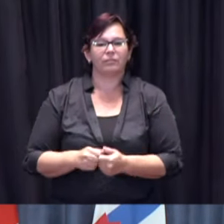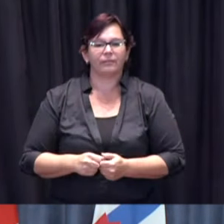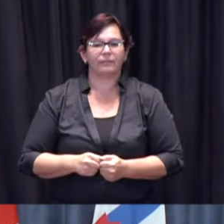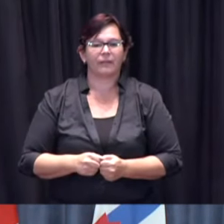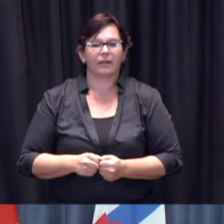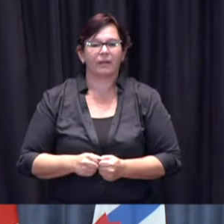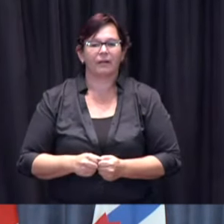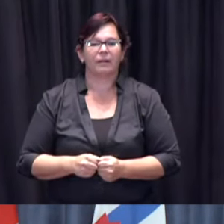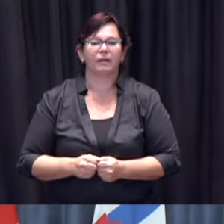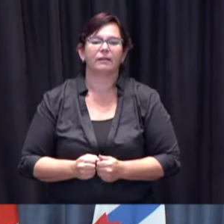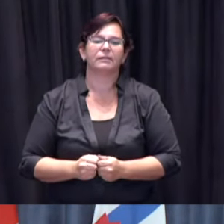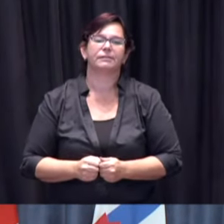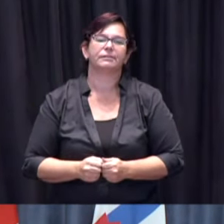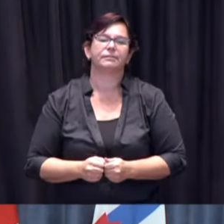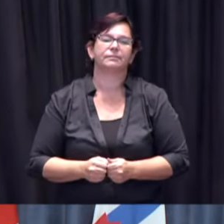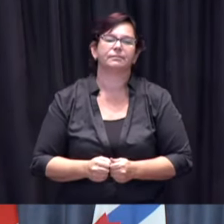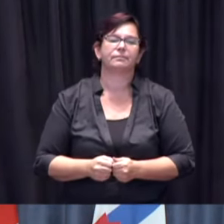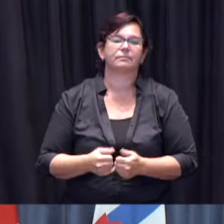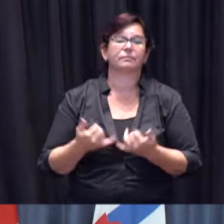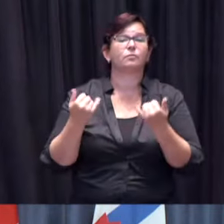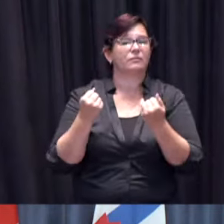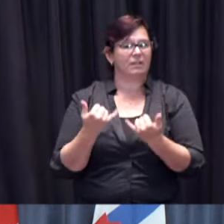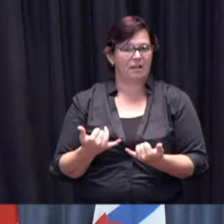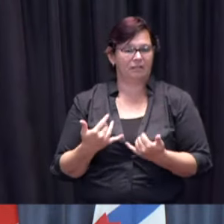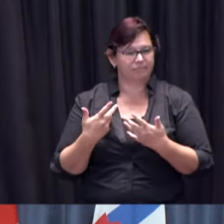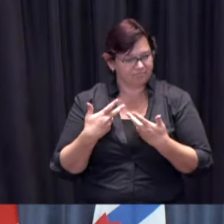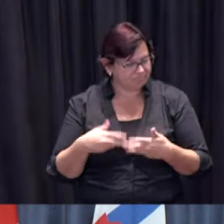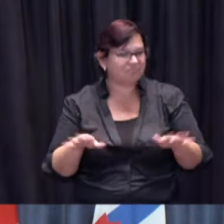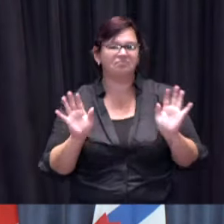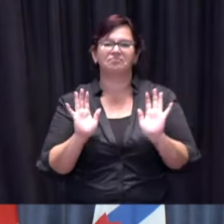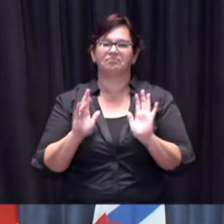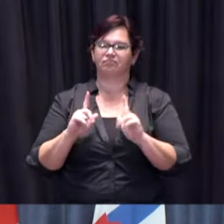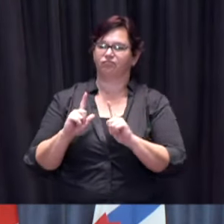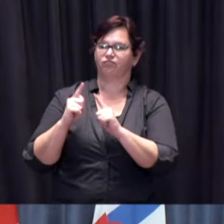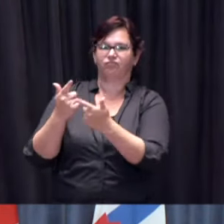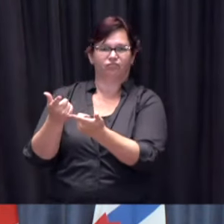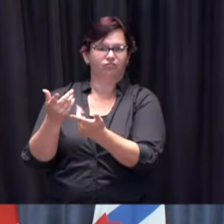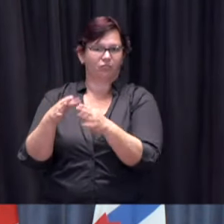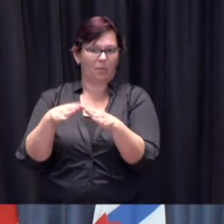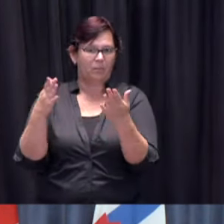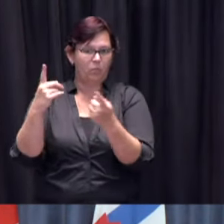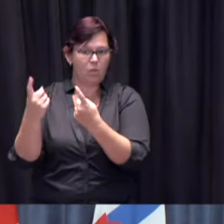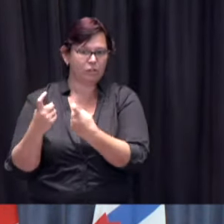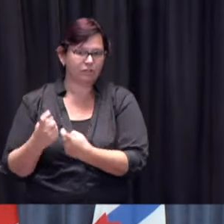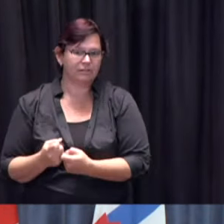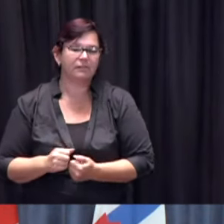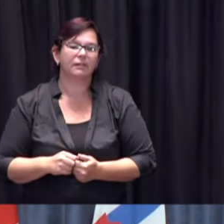and we can open it up for questions. Lawvin: Thank you Mayor Tory, Deputy Mayor Thompson and Councilor Cressy.